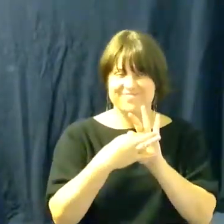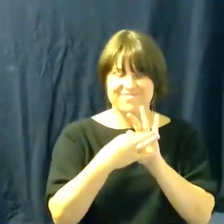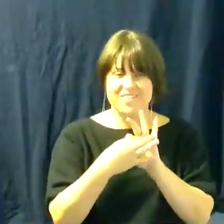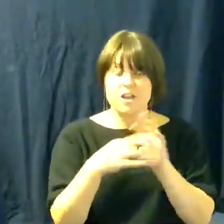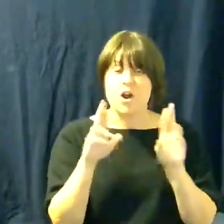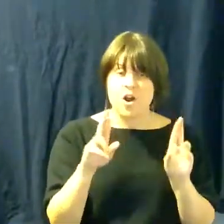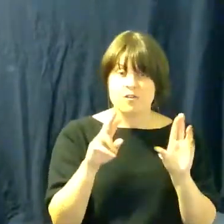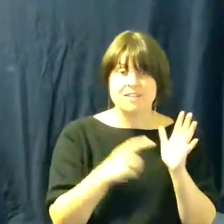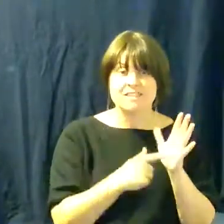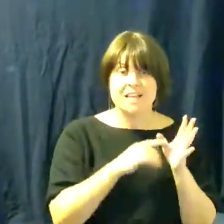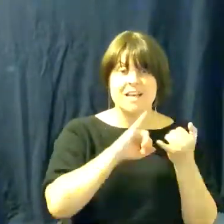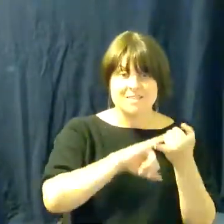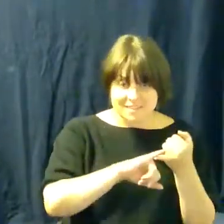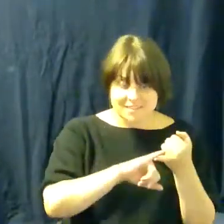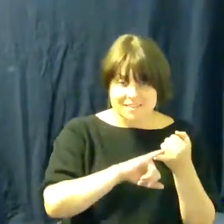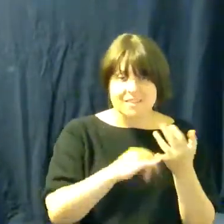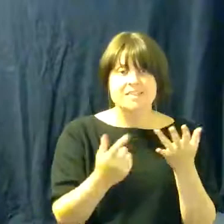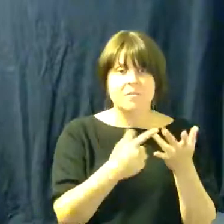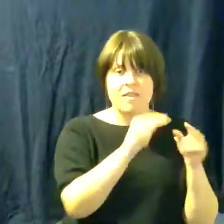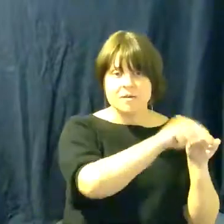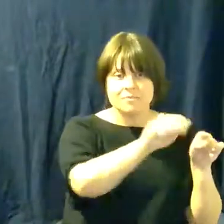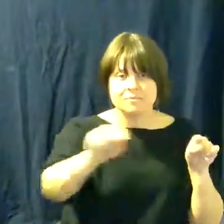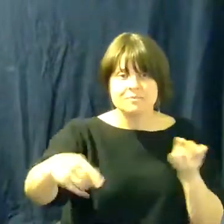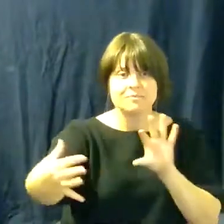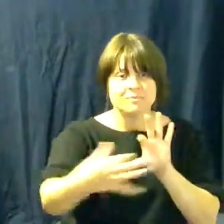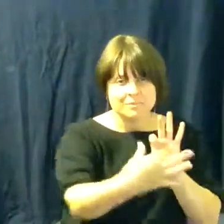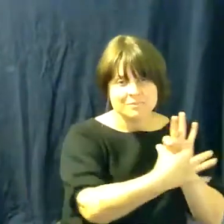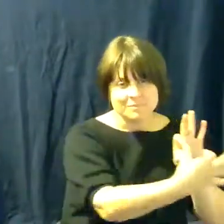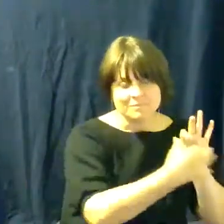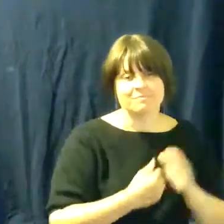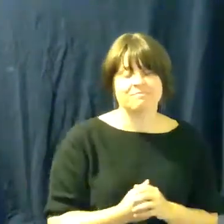and emergine ining, and also